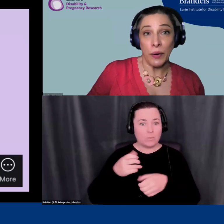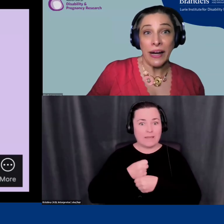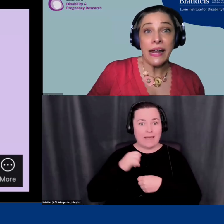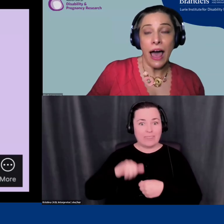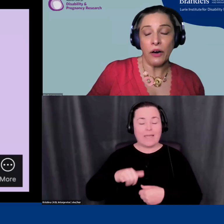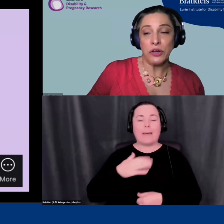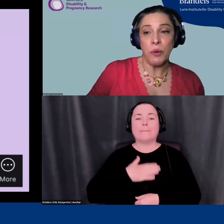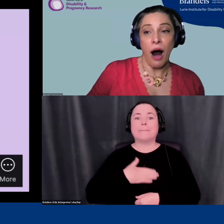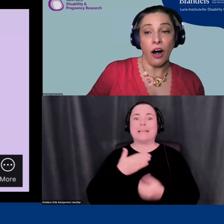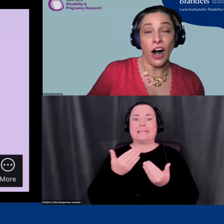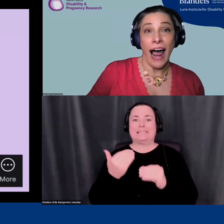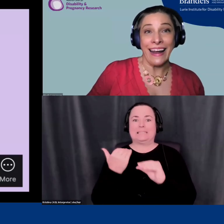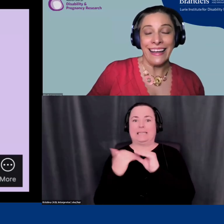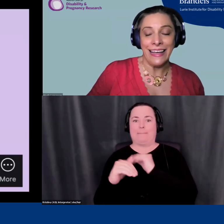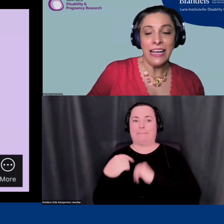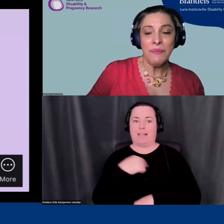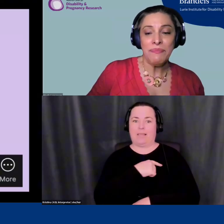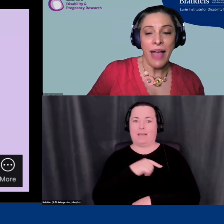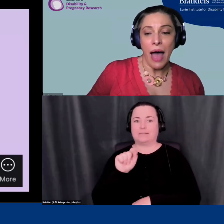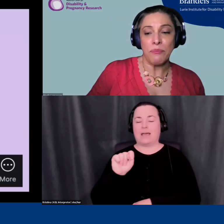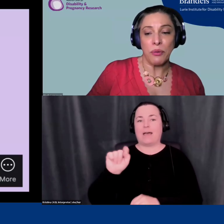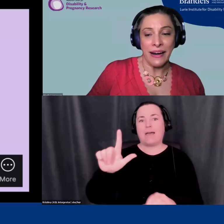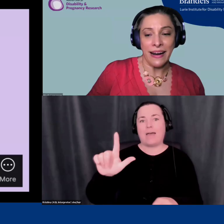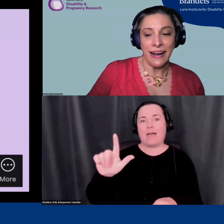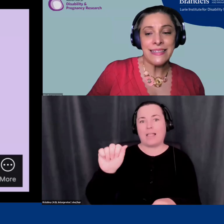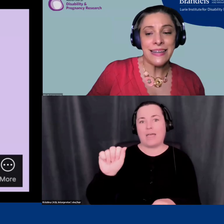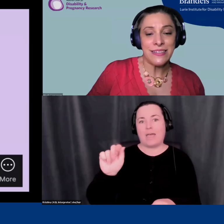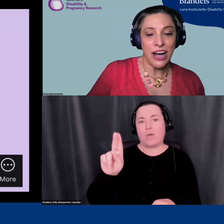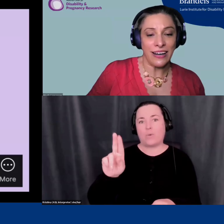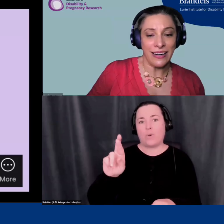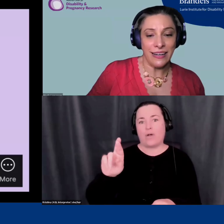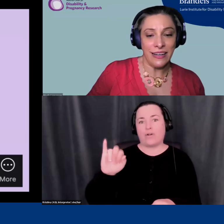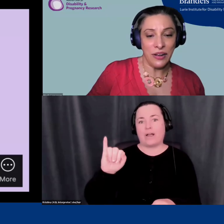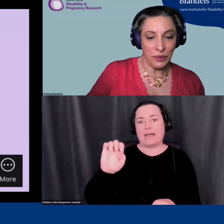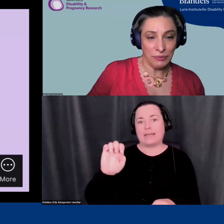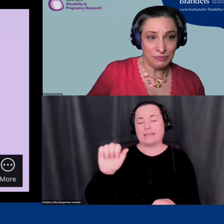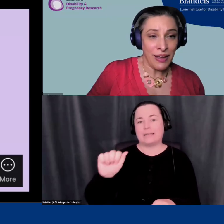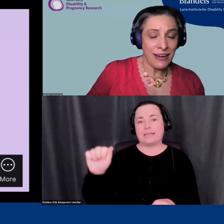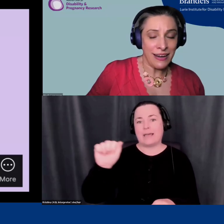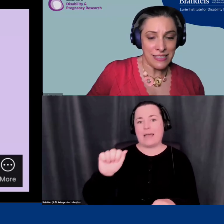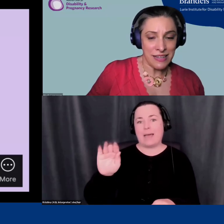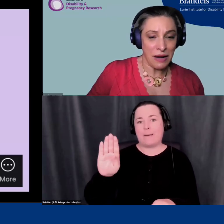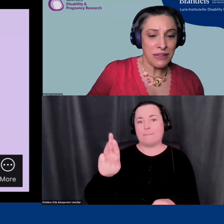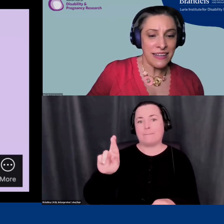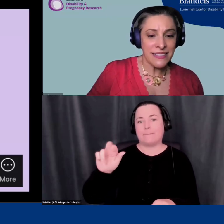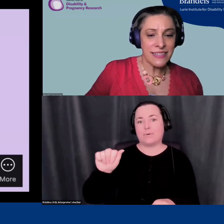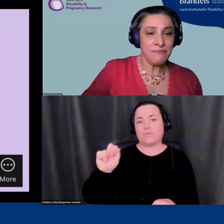lurie, L-U-R-I-E, at brandeis .edu. Next slide, please.